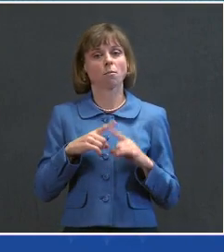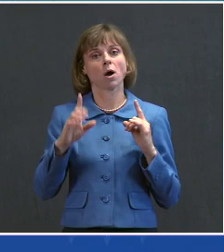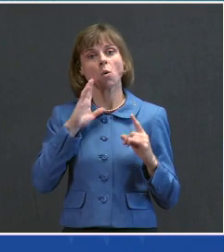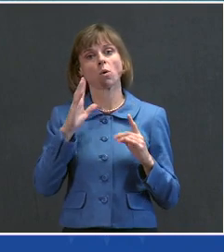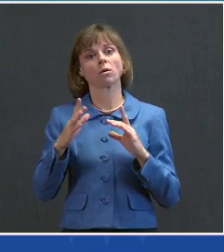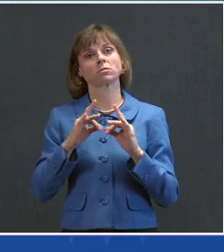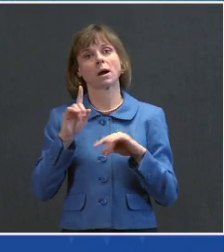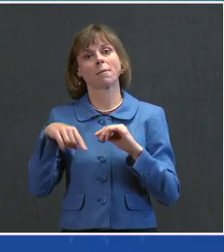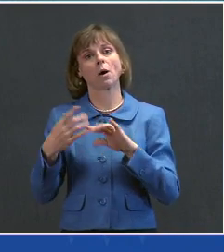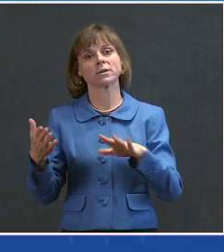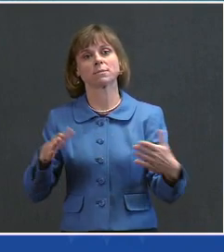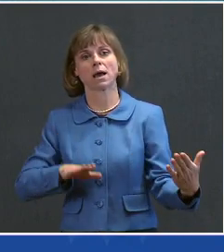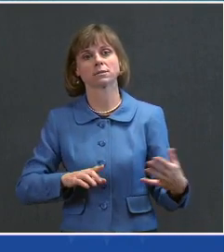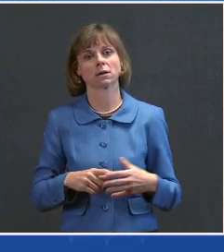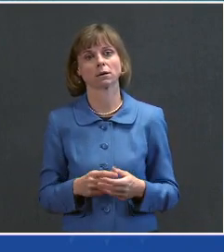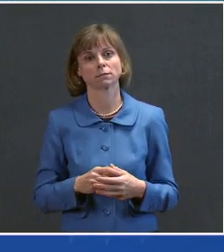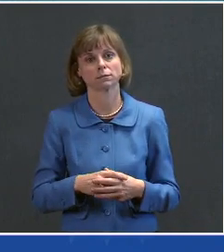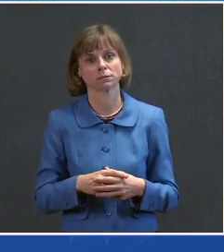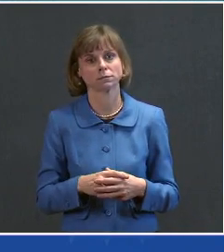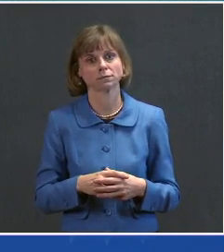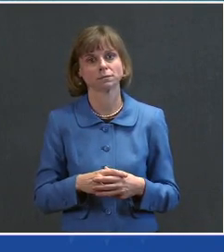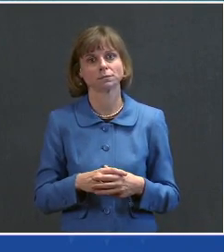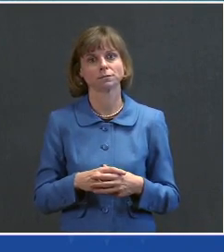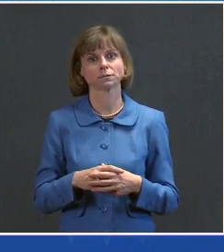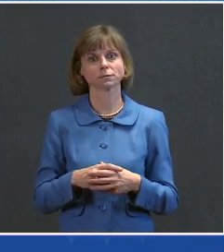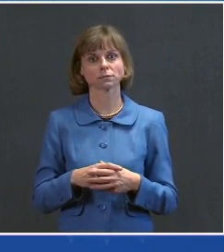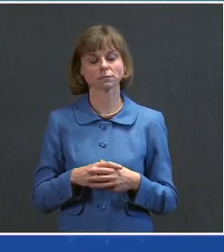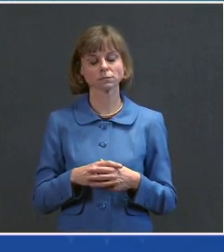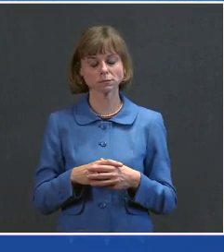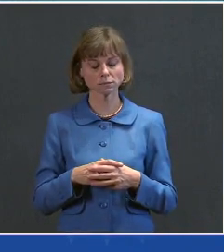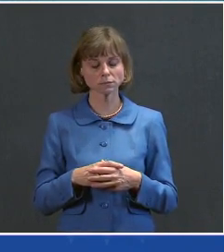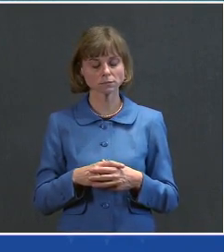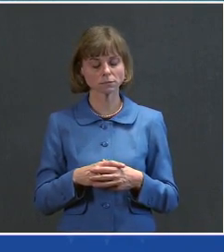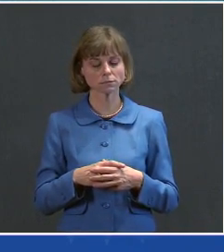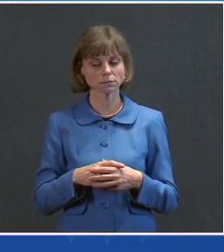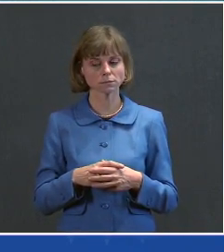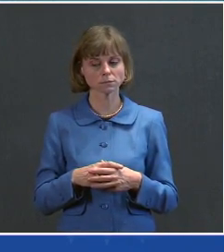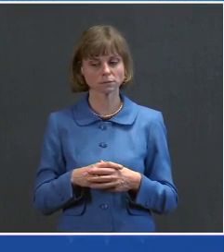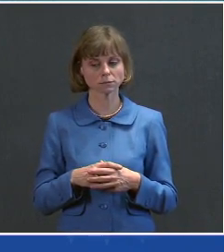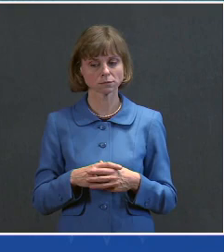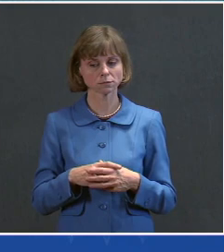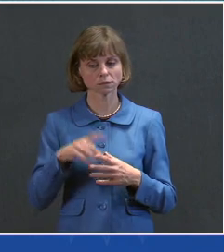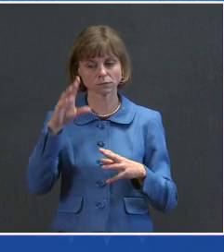Go ahead. The Press: A little bit of news on the media front. Your predecessor, Kayleigh McEnany,